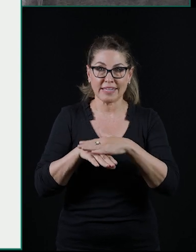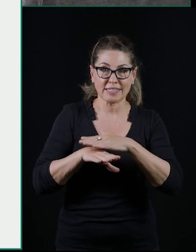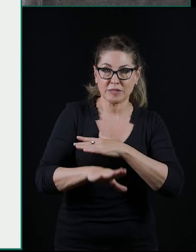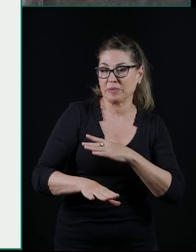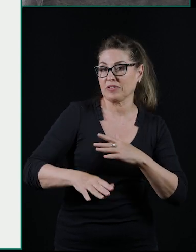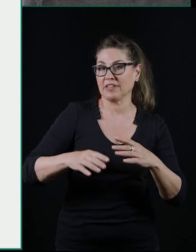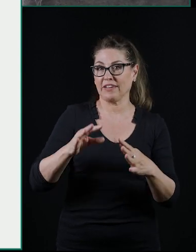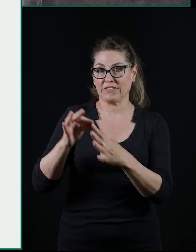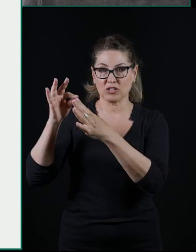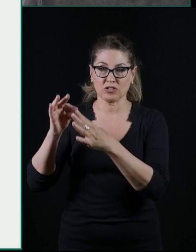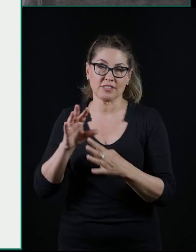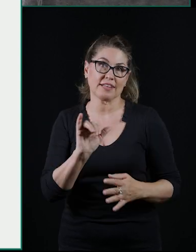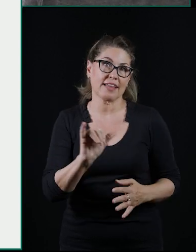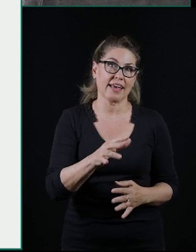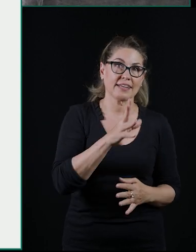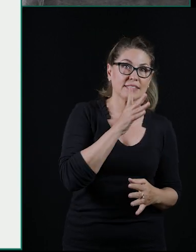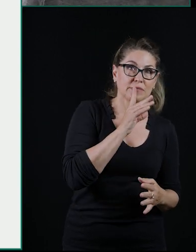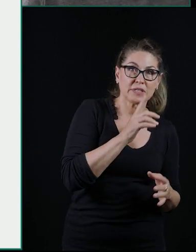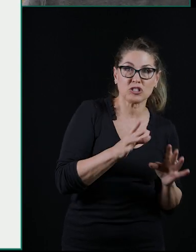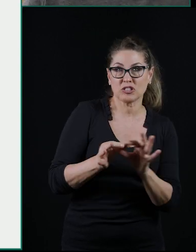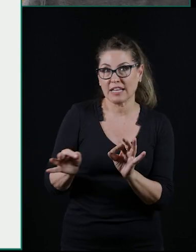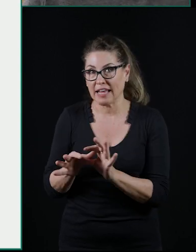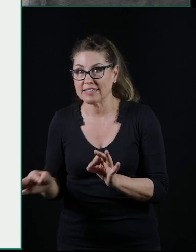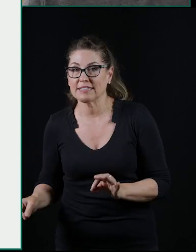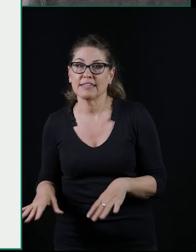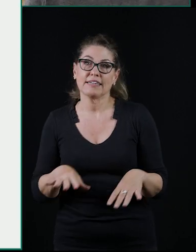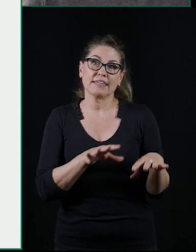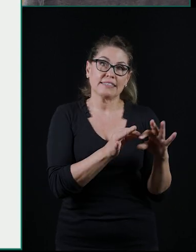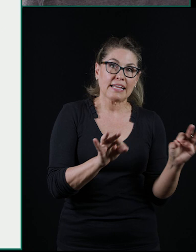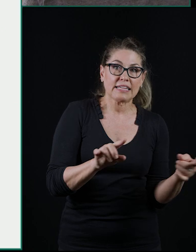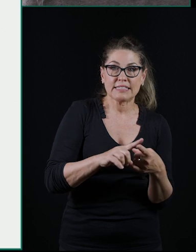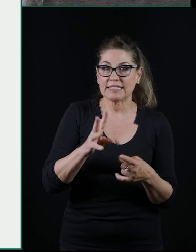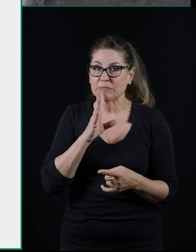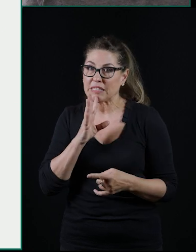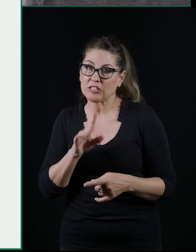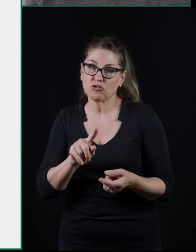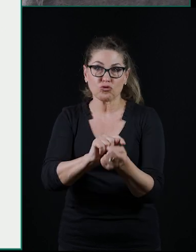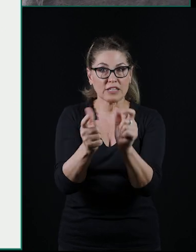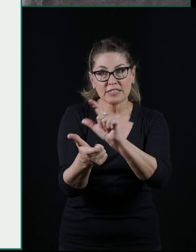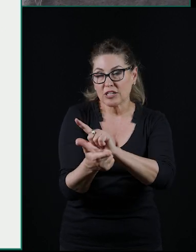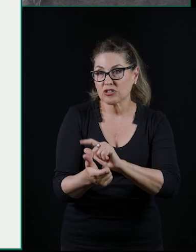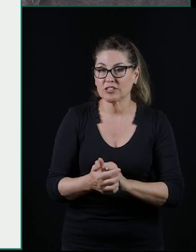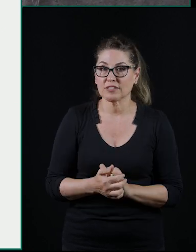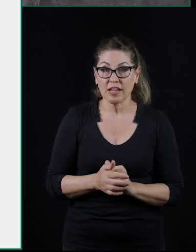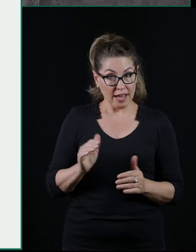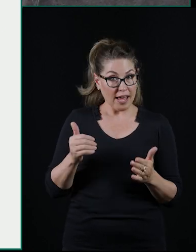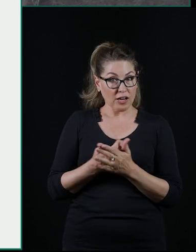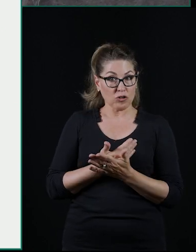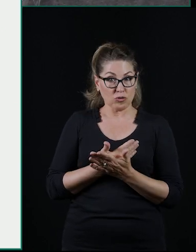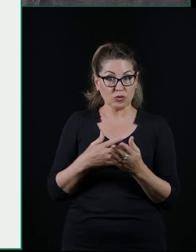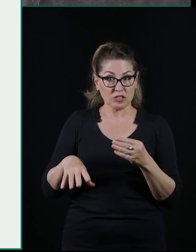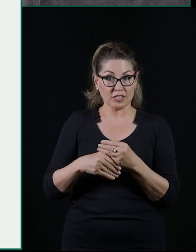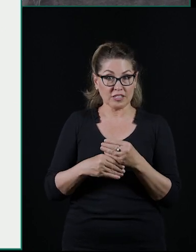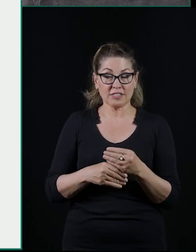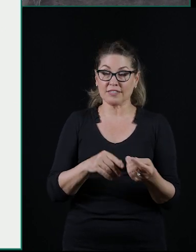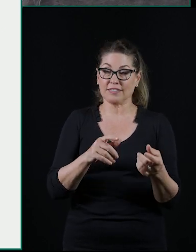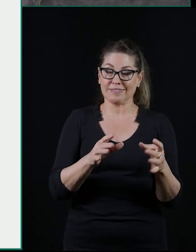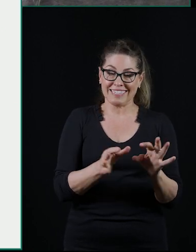as speech text, text to speech, translation and our newest addition, texts moderation